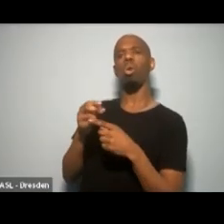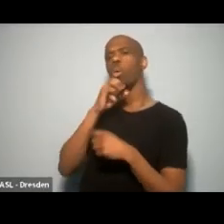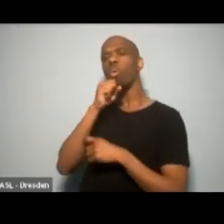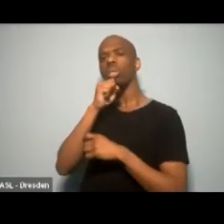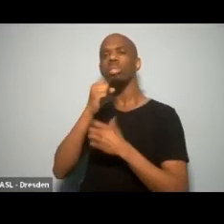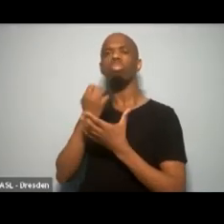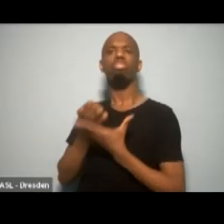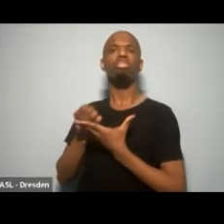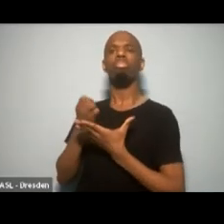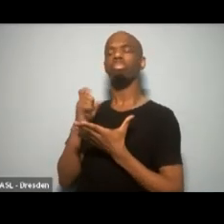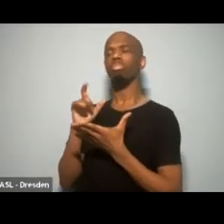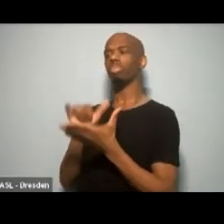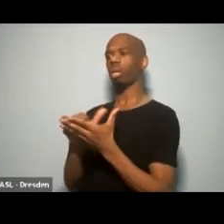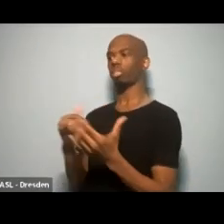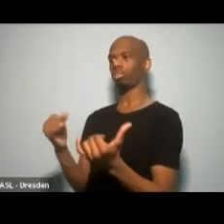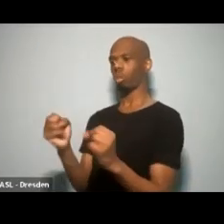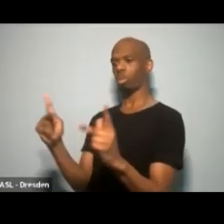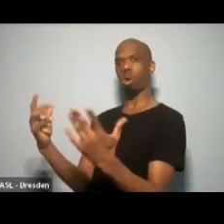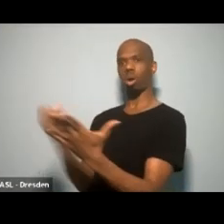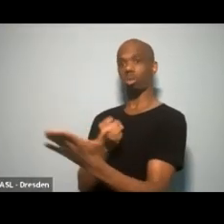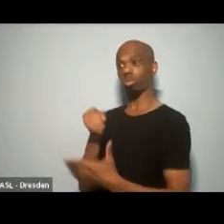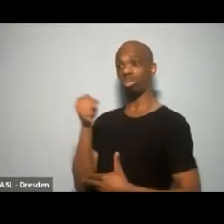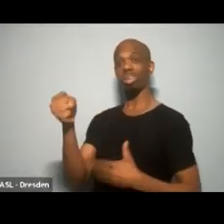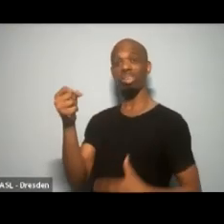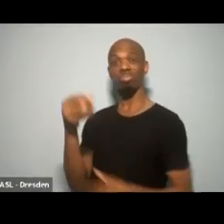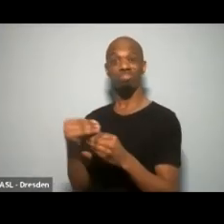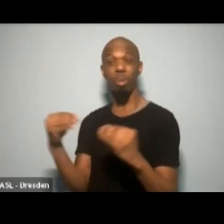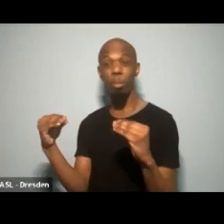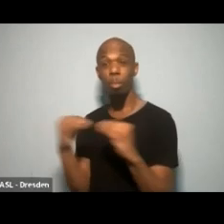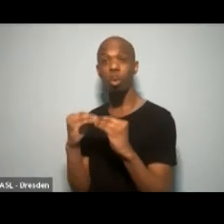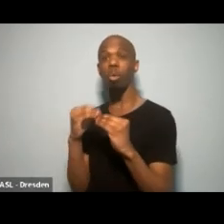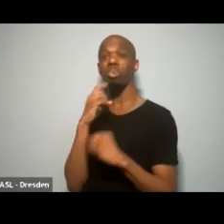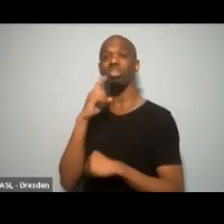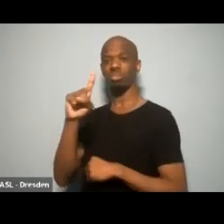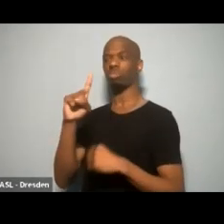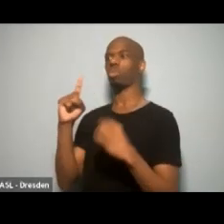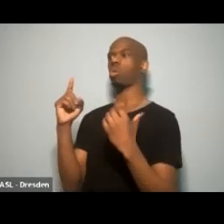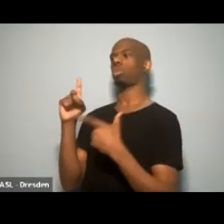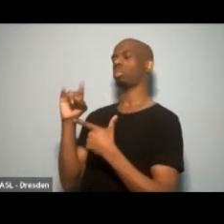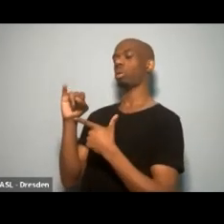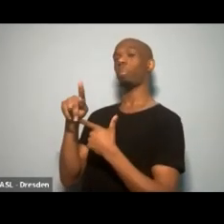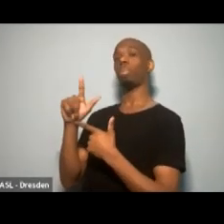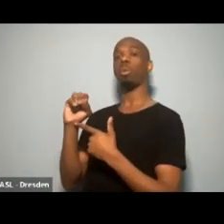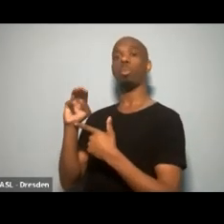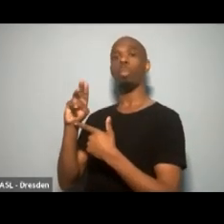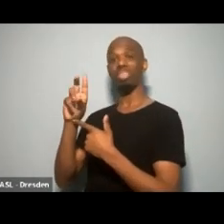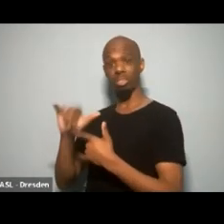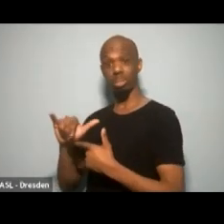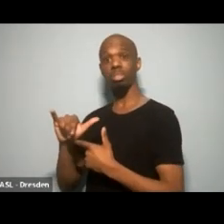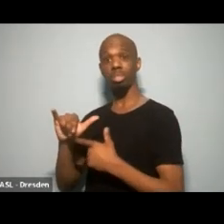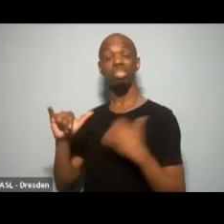In fact, some of the contributors come from the world of diplomacy, not just strictly from the world of theater.